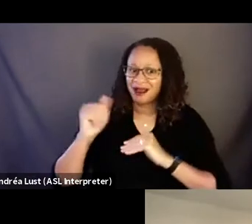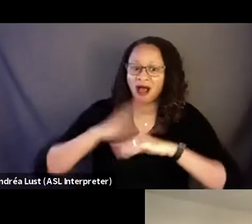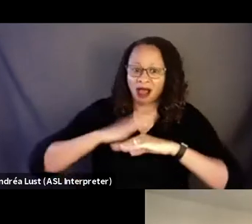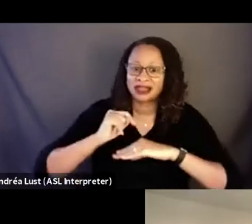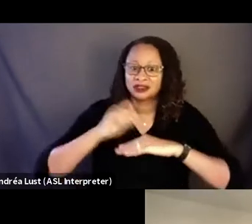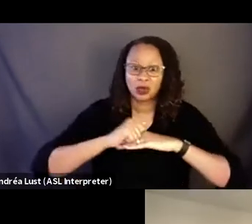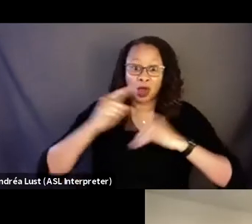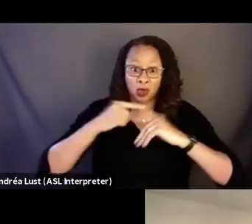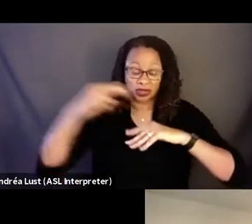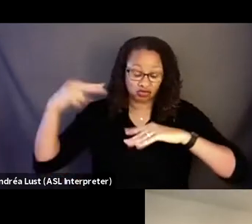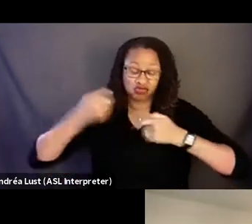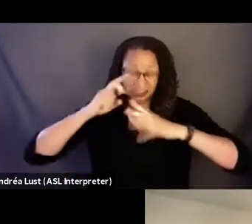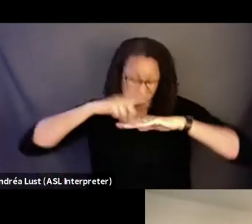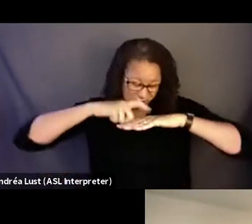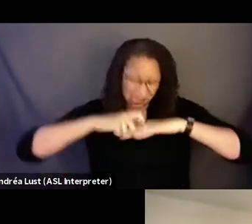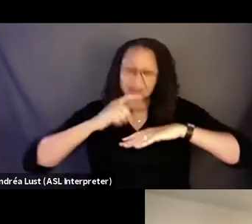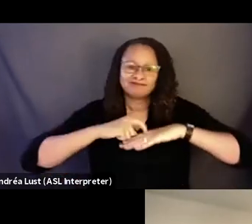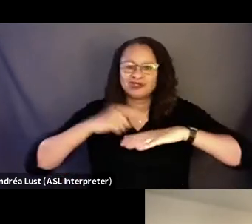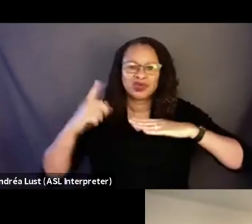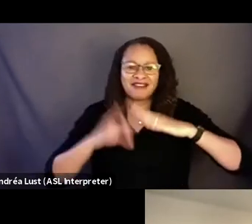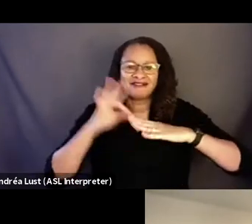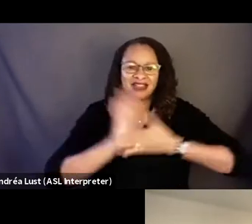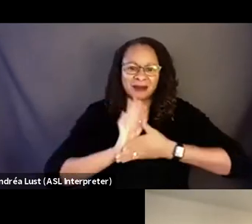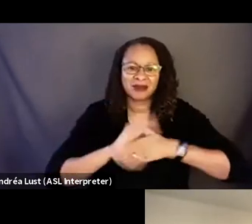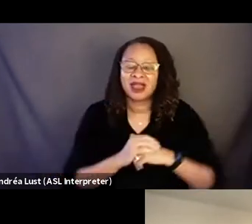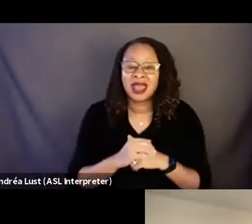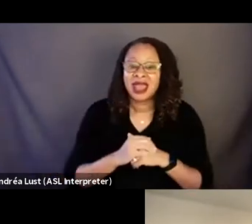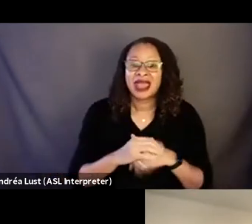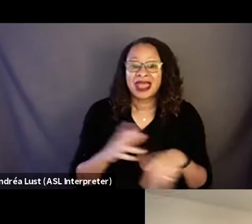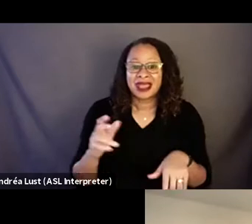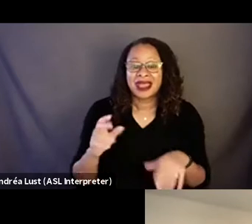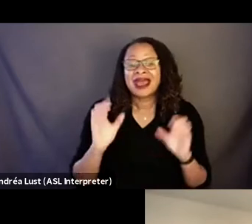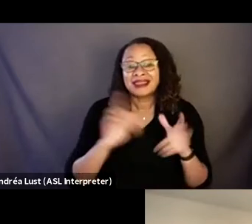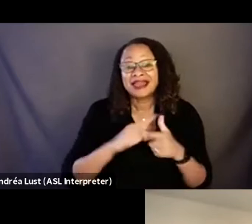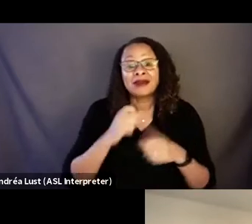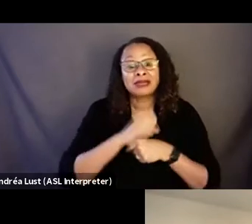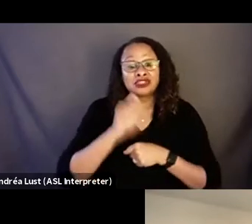And we made sure, obviously, that nobody saw us moving a camera in or out of any building.